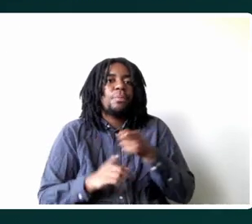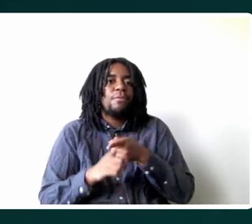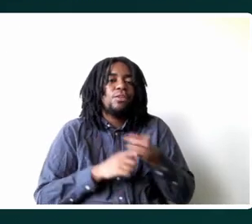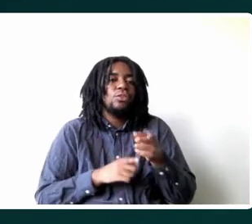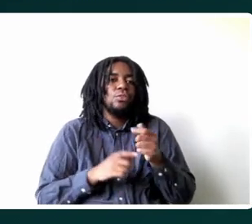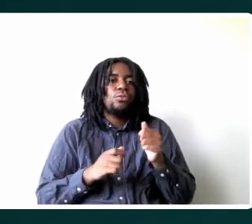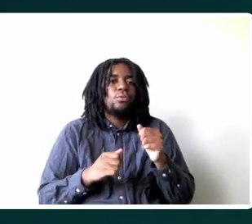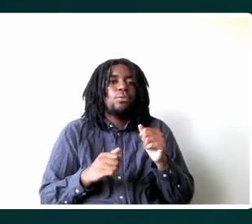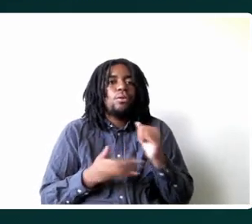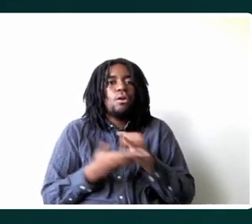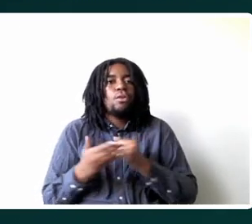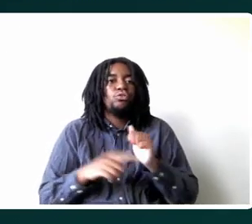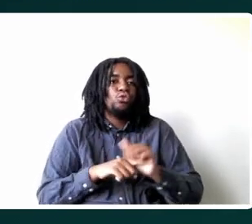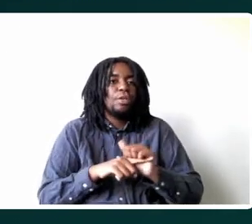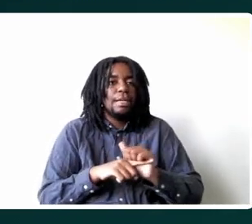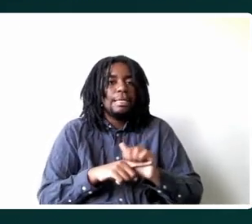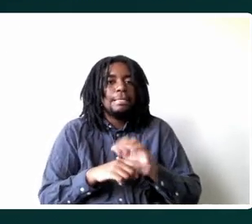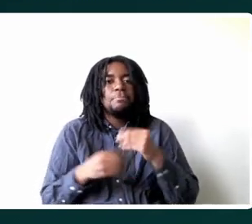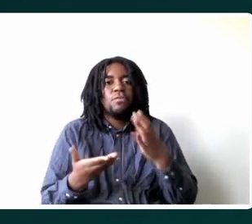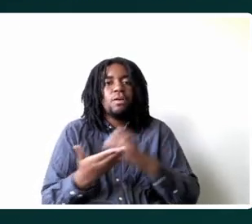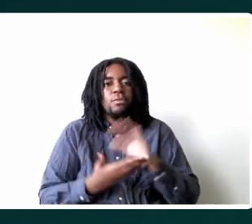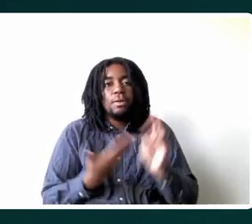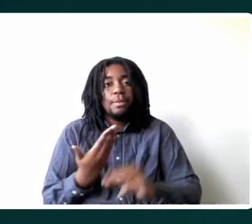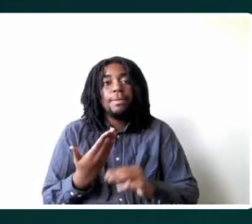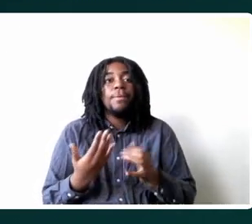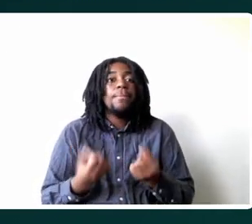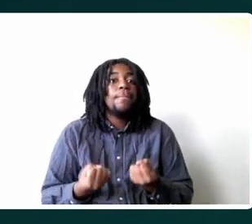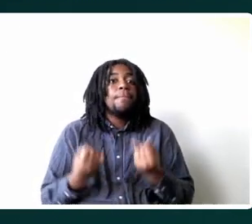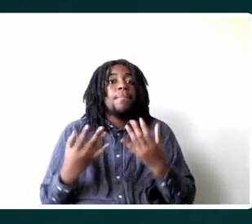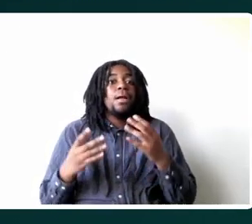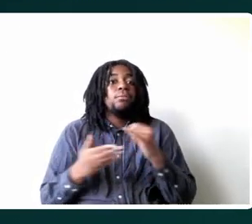artists that are featured in the exhibition -- in different sections of the exhibition